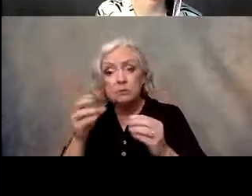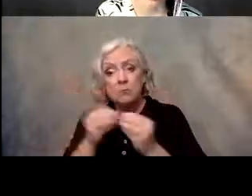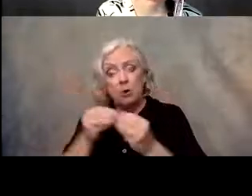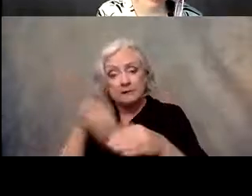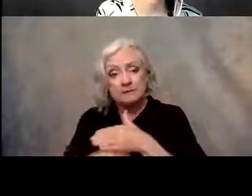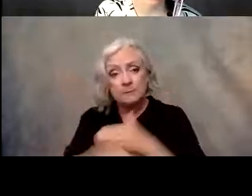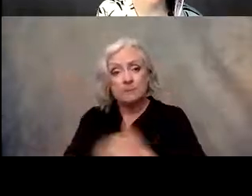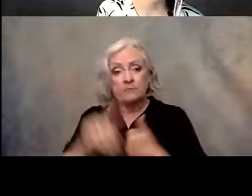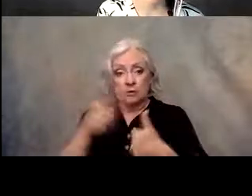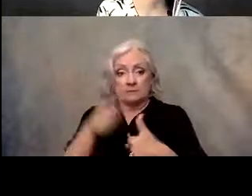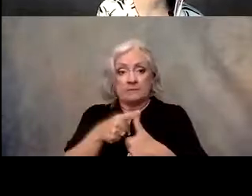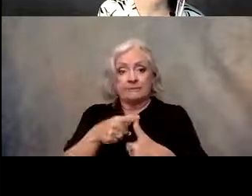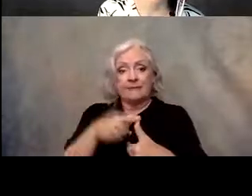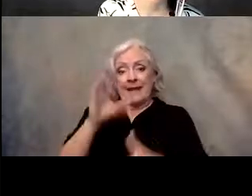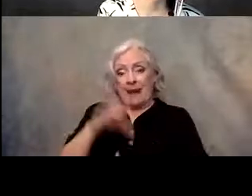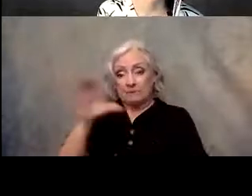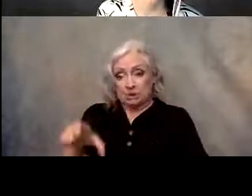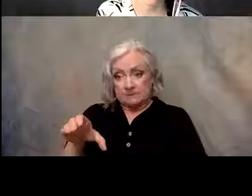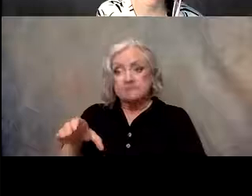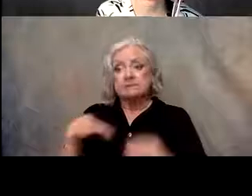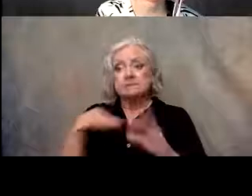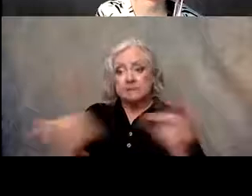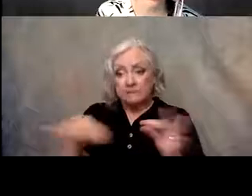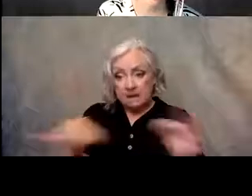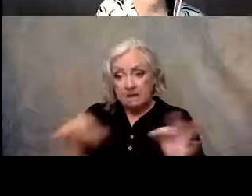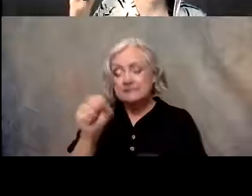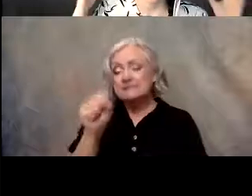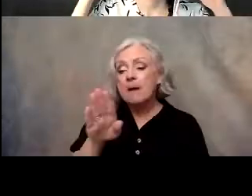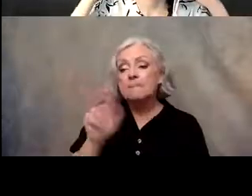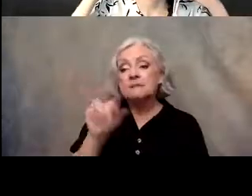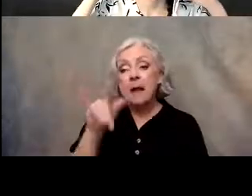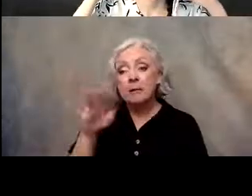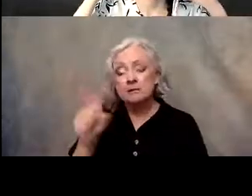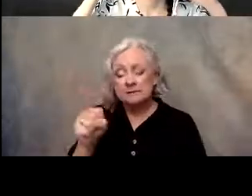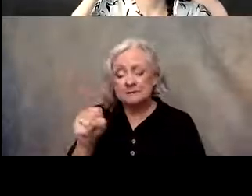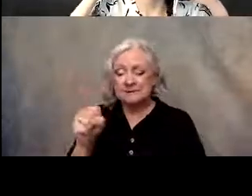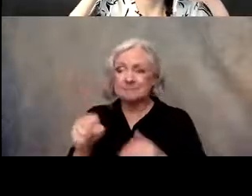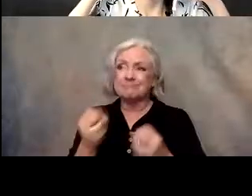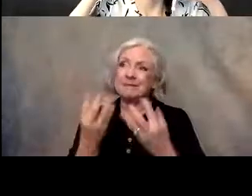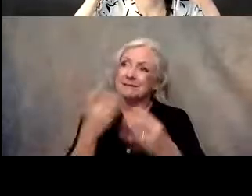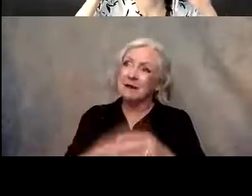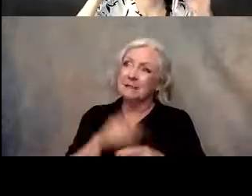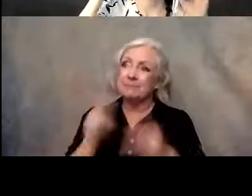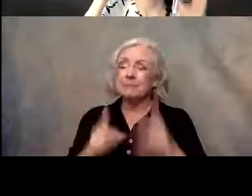Captions and subtitles in particular, often get used interchangeably, much like how interpreting and translation do.